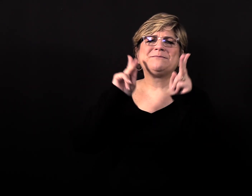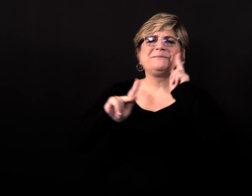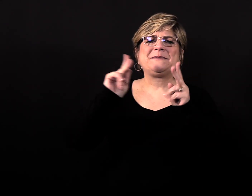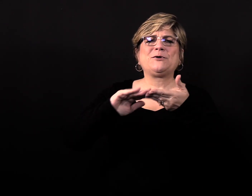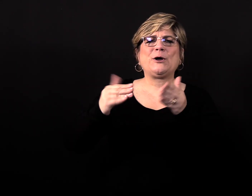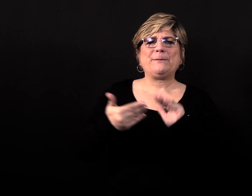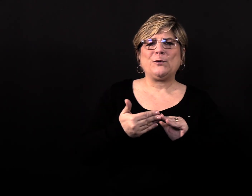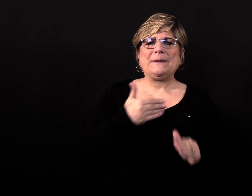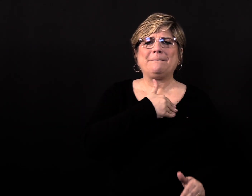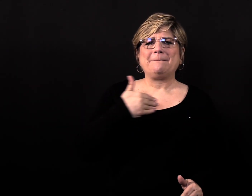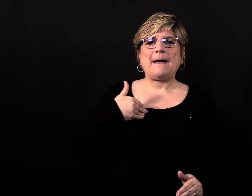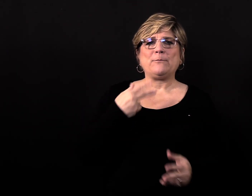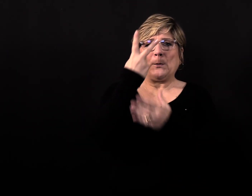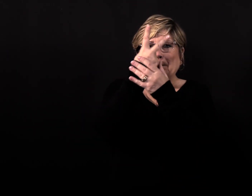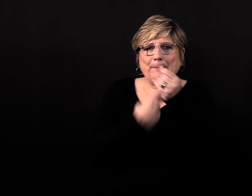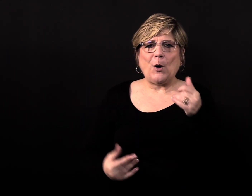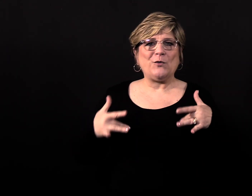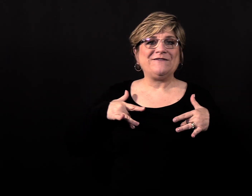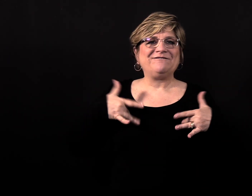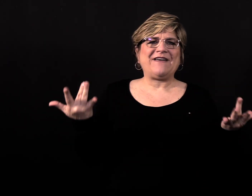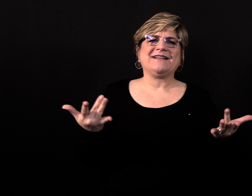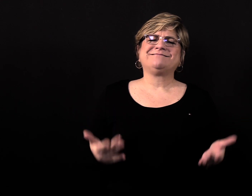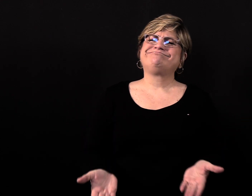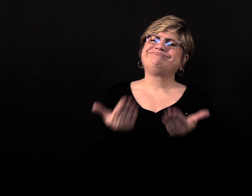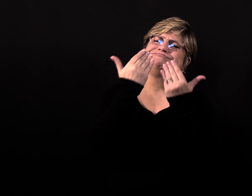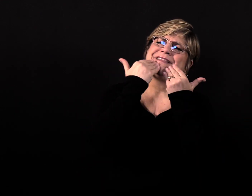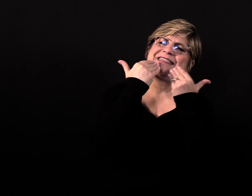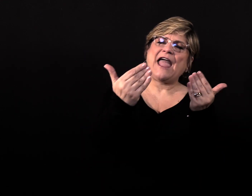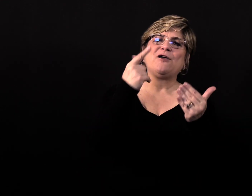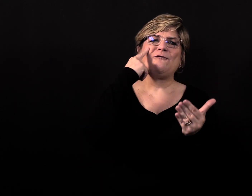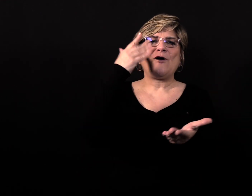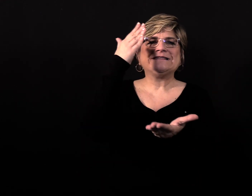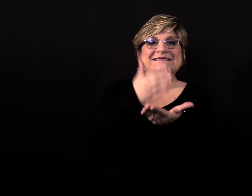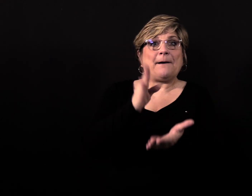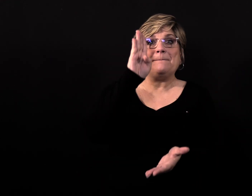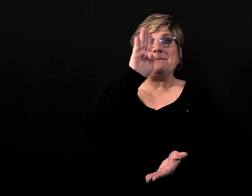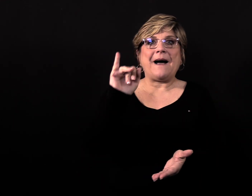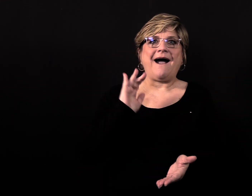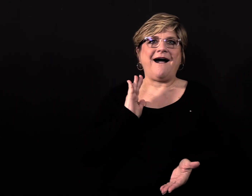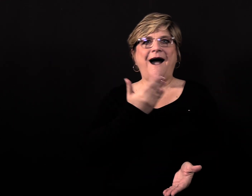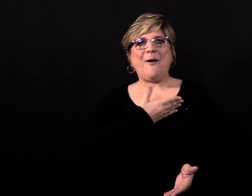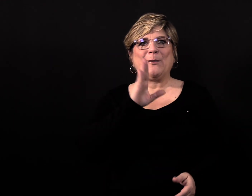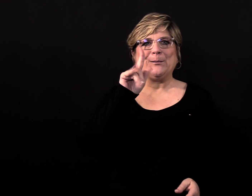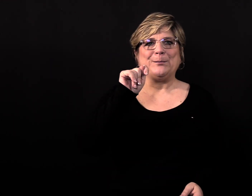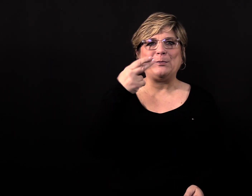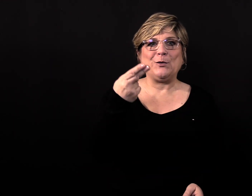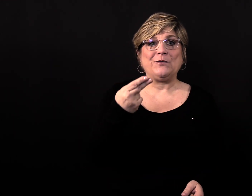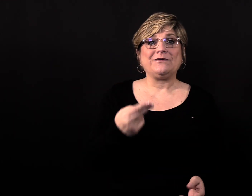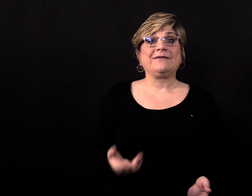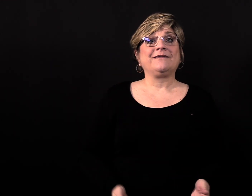community members at both events. Thanks for stopping by our booth!